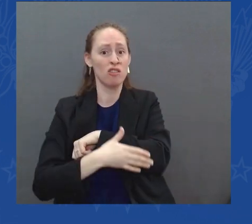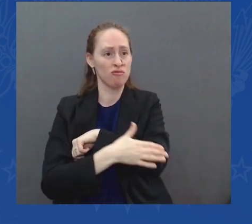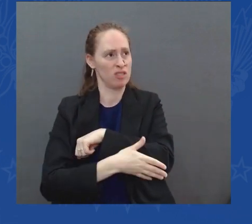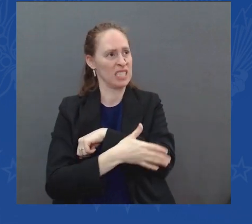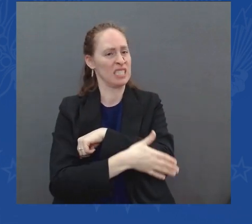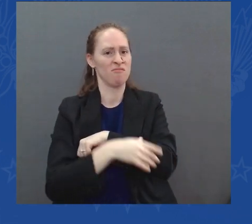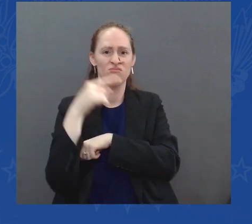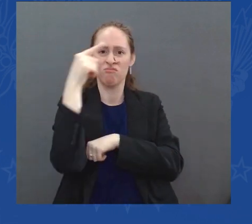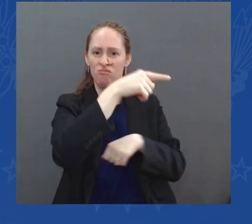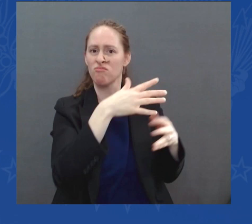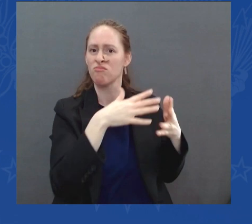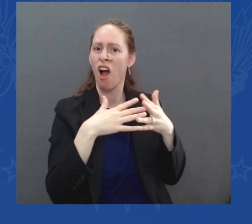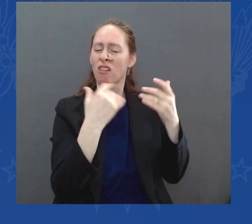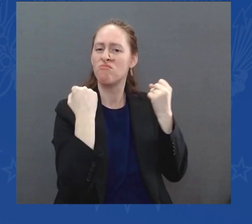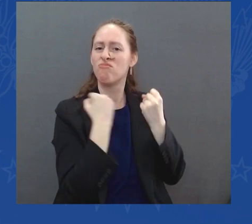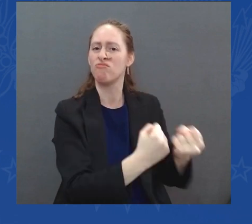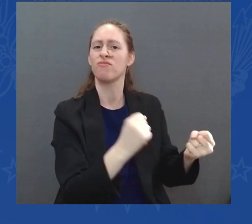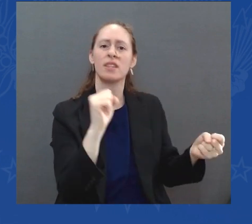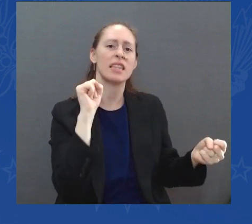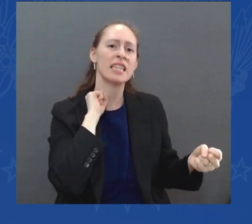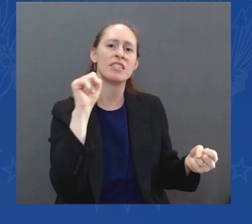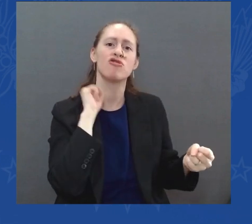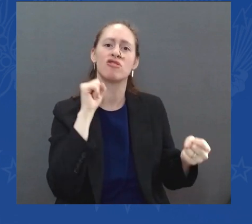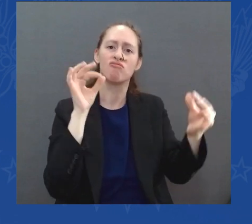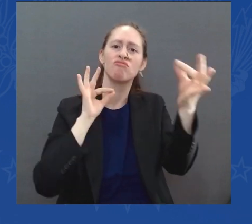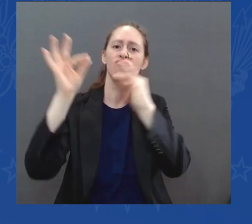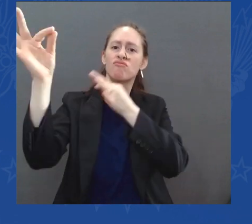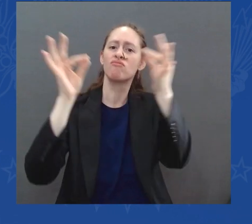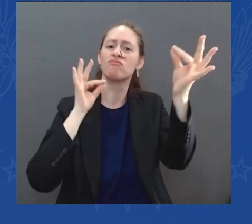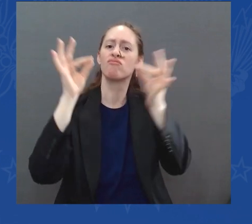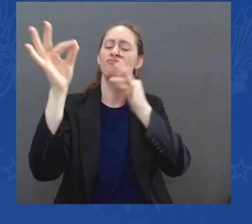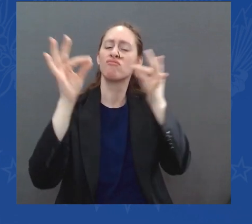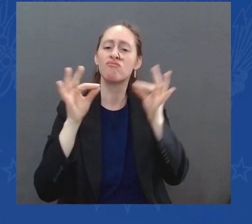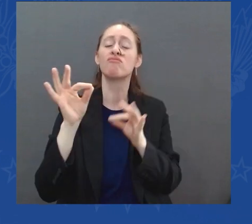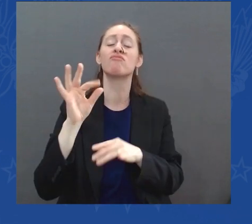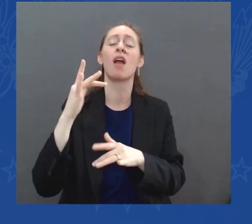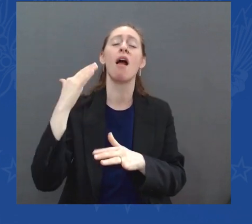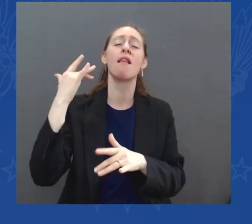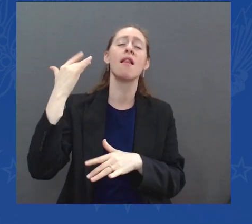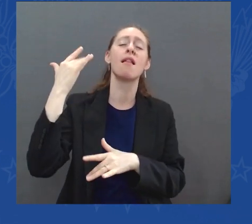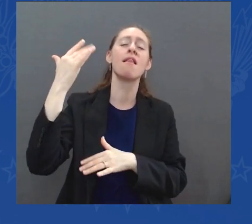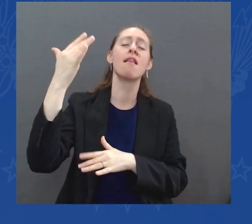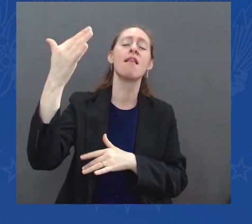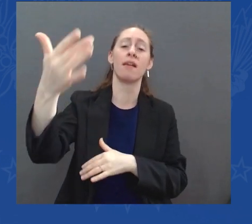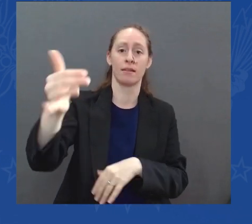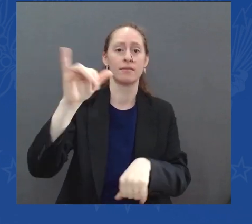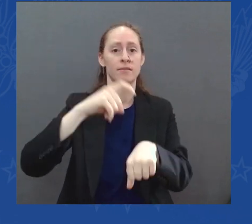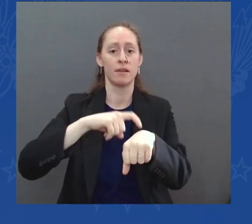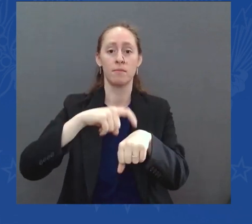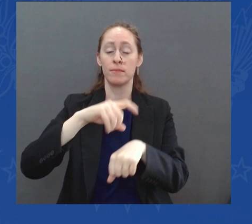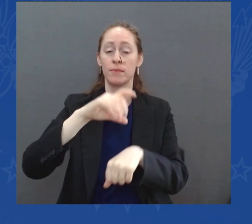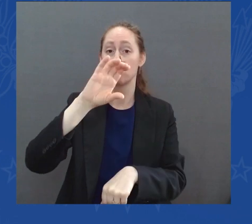And in 1898, in response to the lynching of Postmaster Frazier Baker and Lake City, South Carolina,